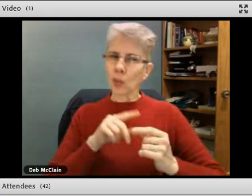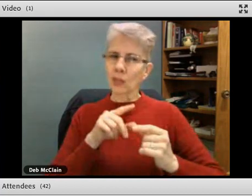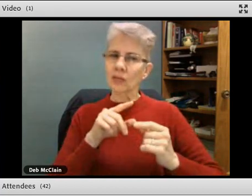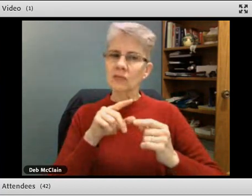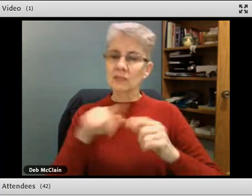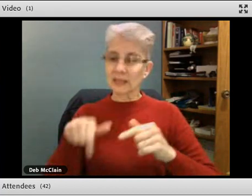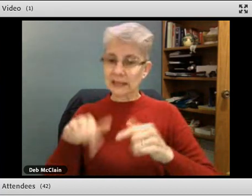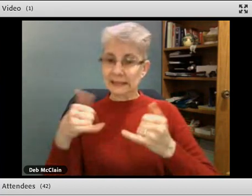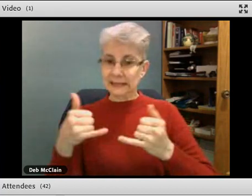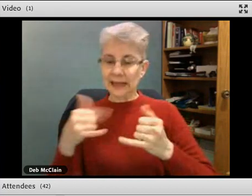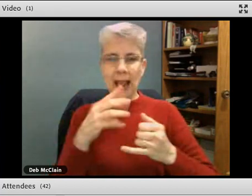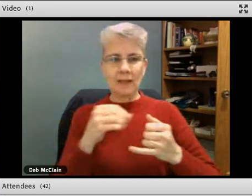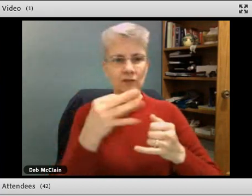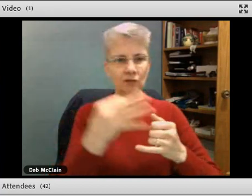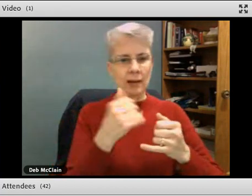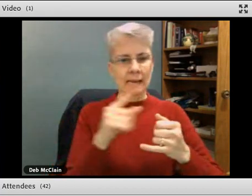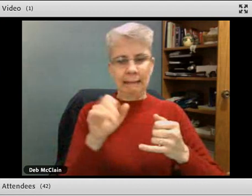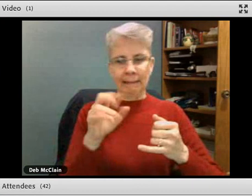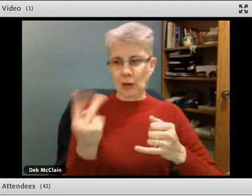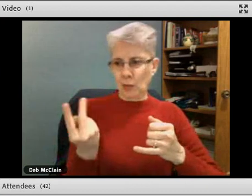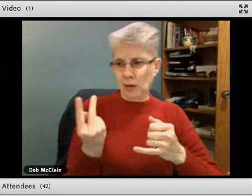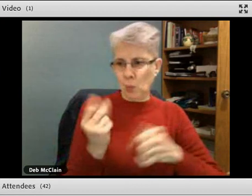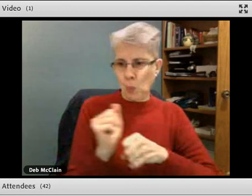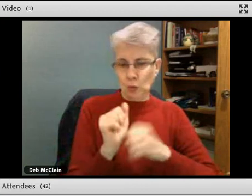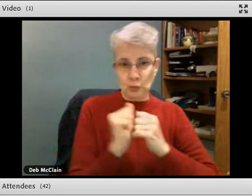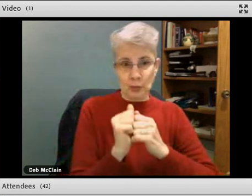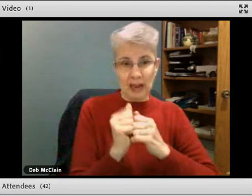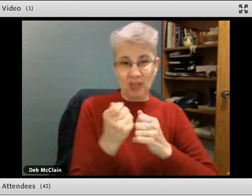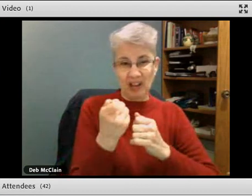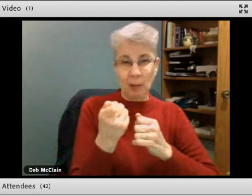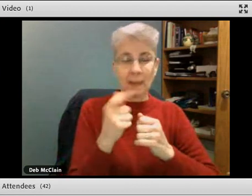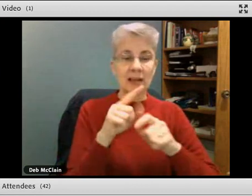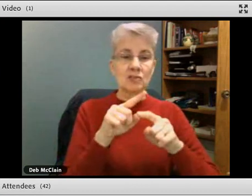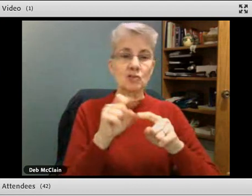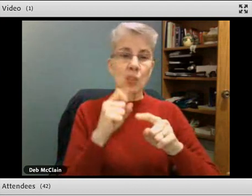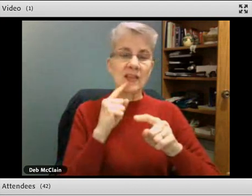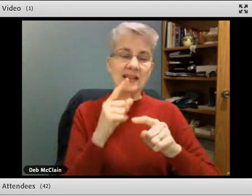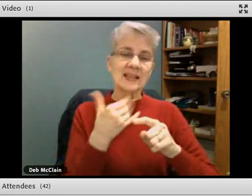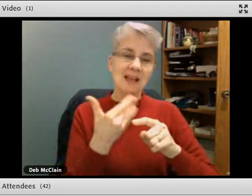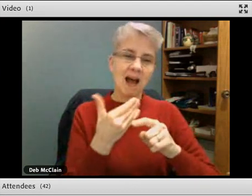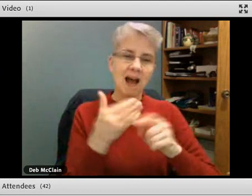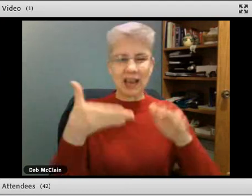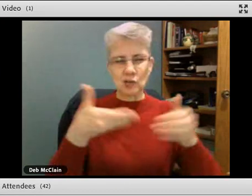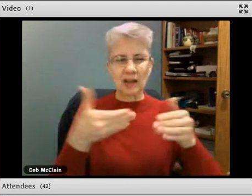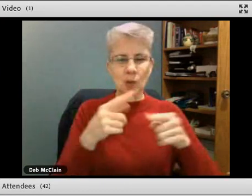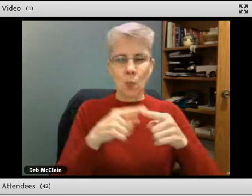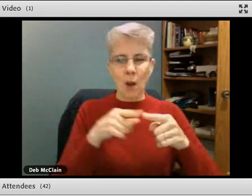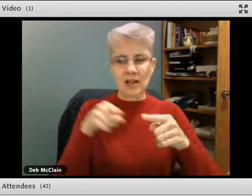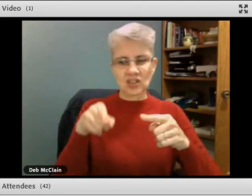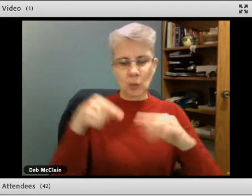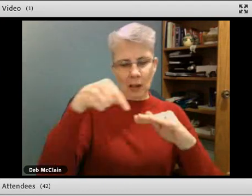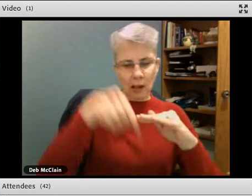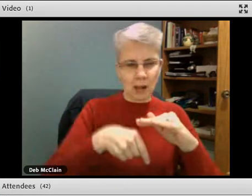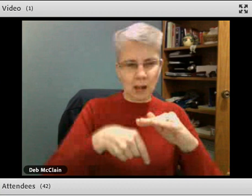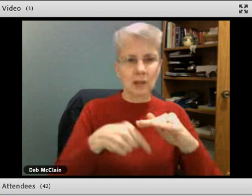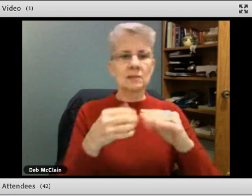Karen and I have worked a little bit together, so this is kind of an introduction to what she'll be going into more depth in on Friday,